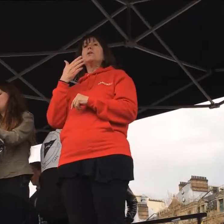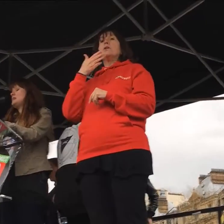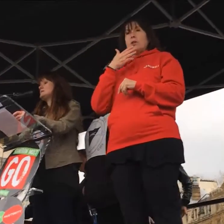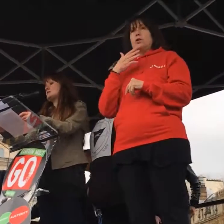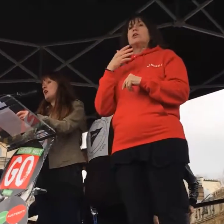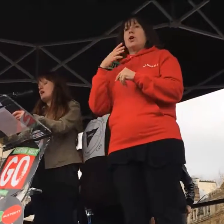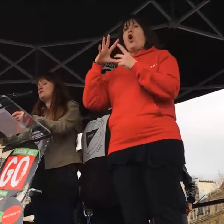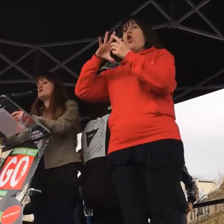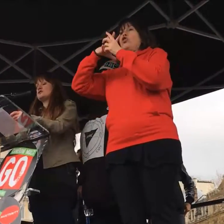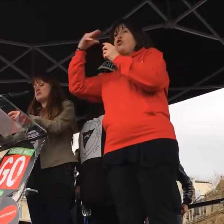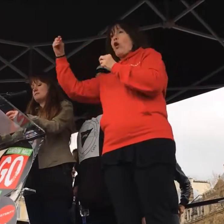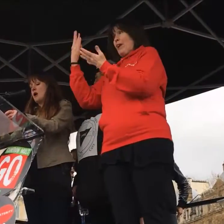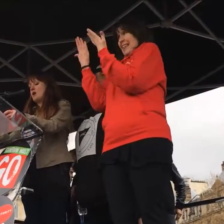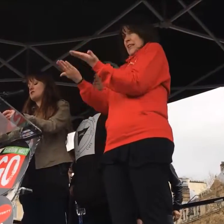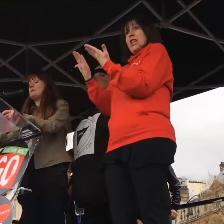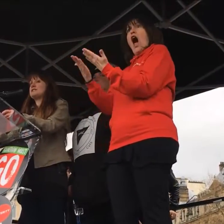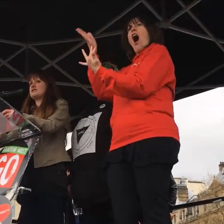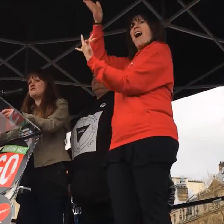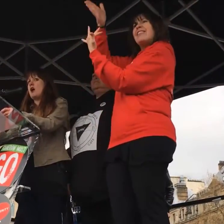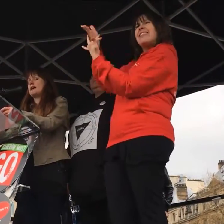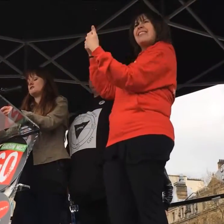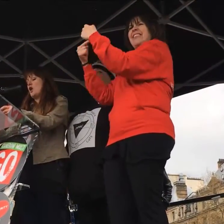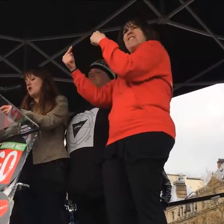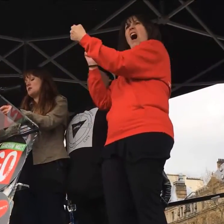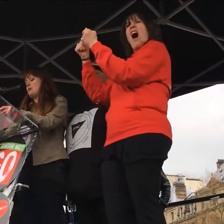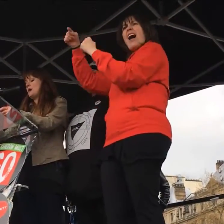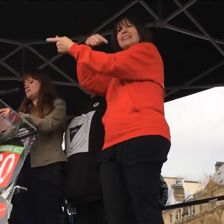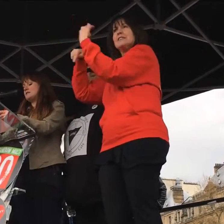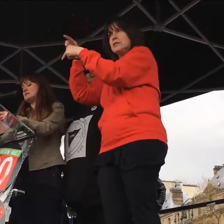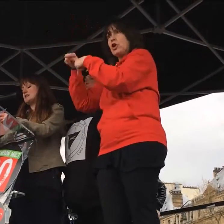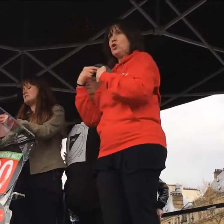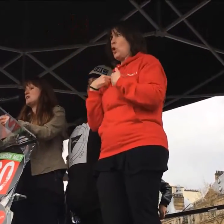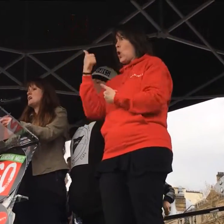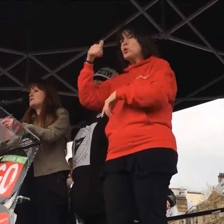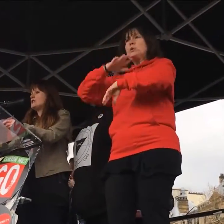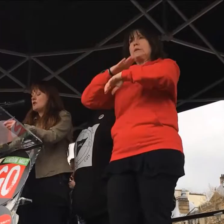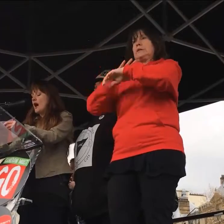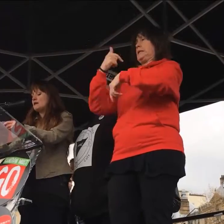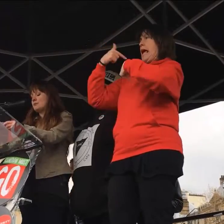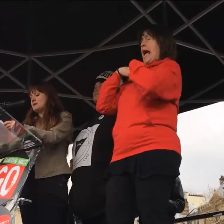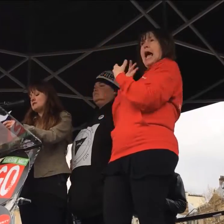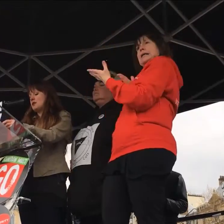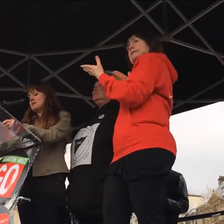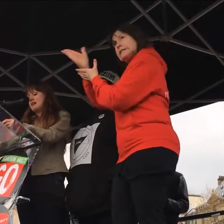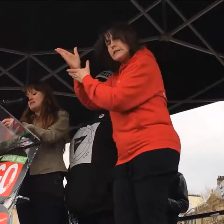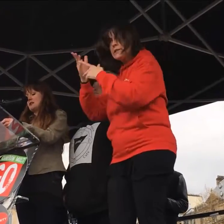And now over Europe is the time not just to strike, to occupy,